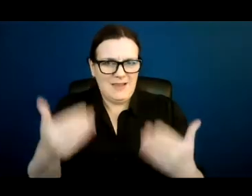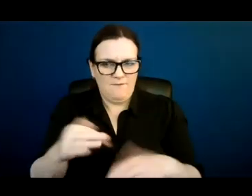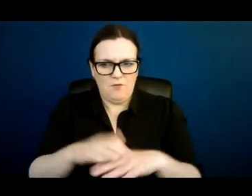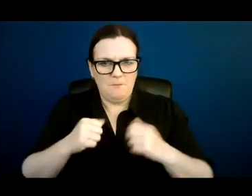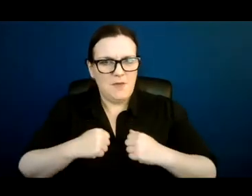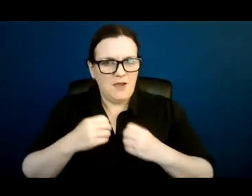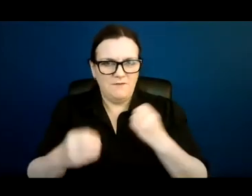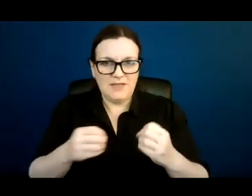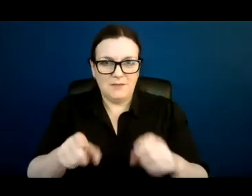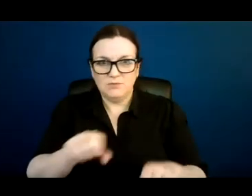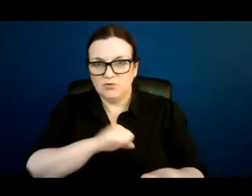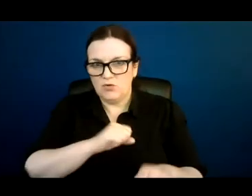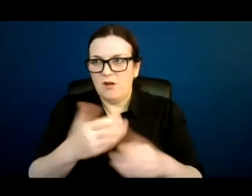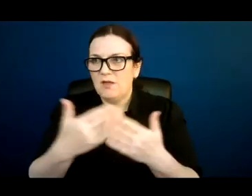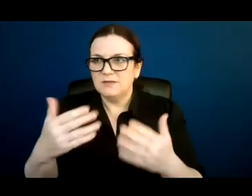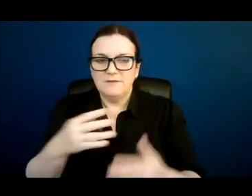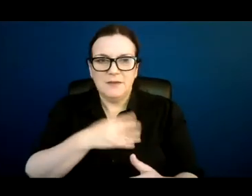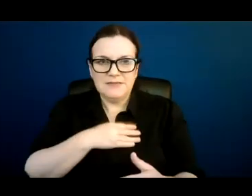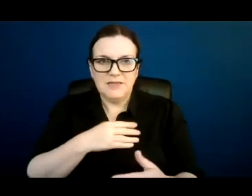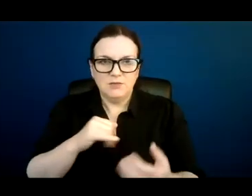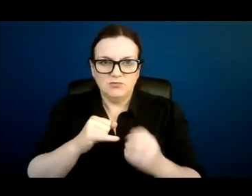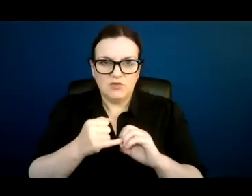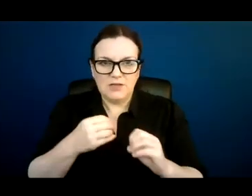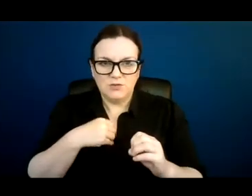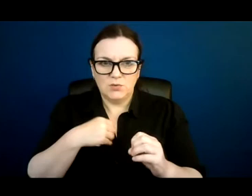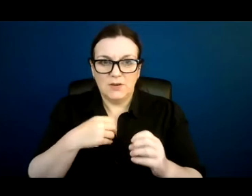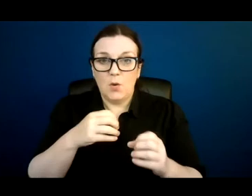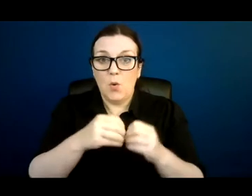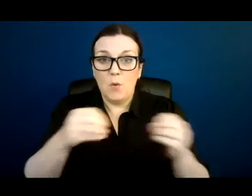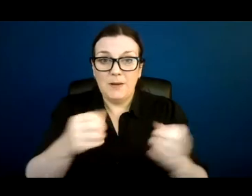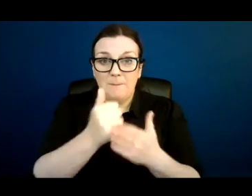committees, trying I am trying to open a bank account for every single ward that I have,